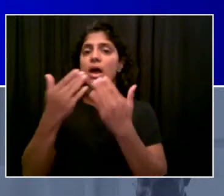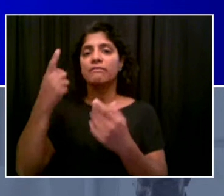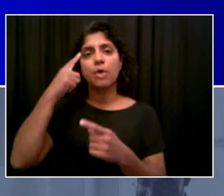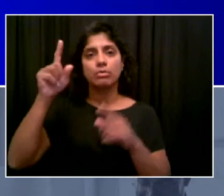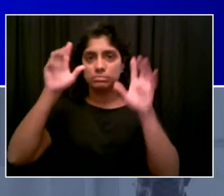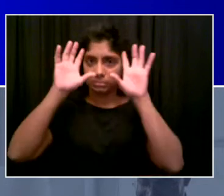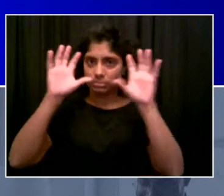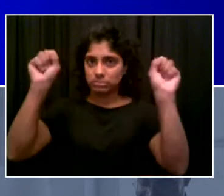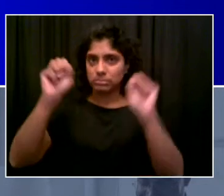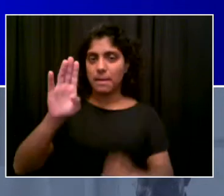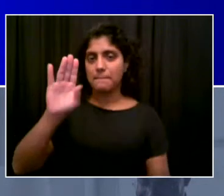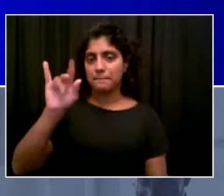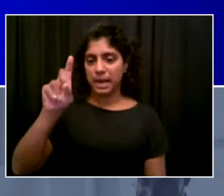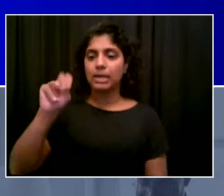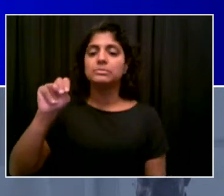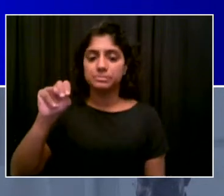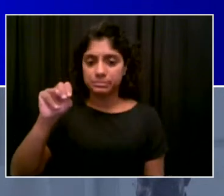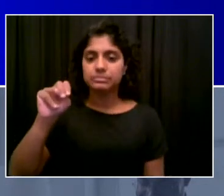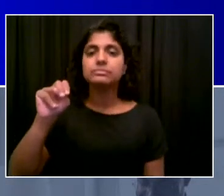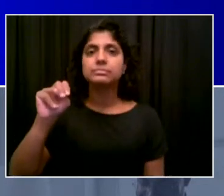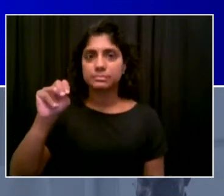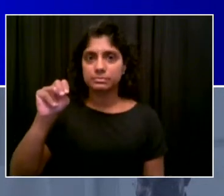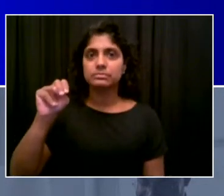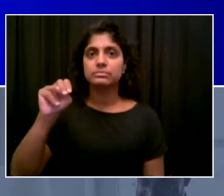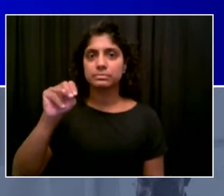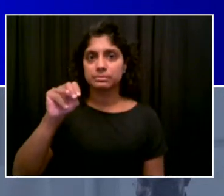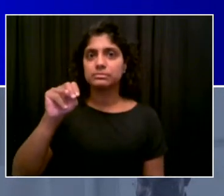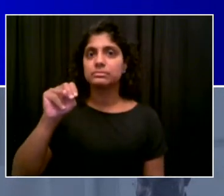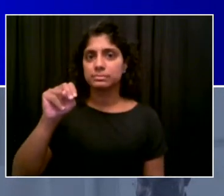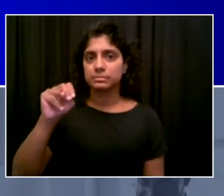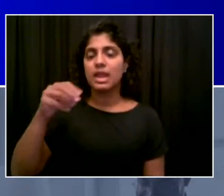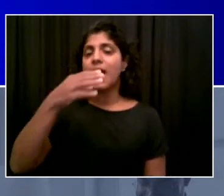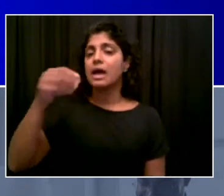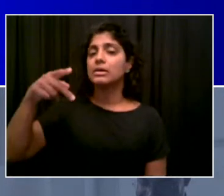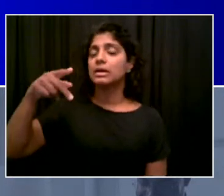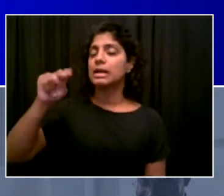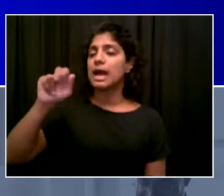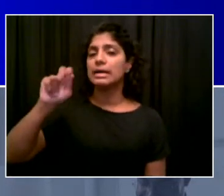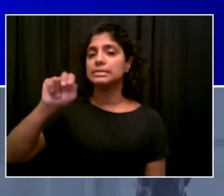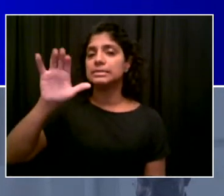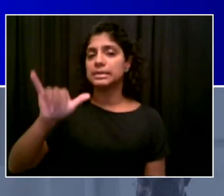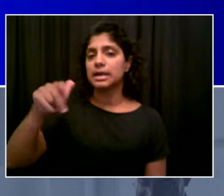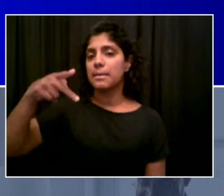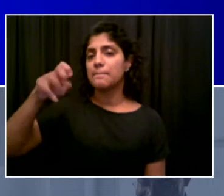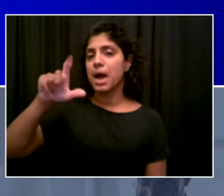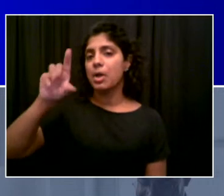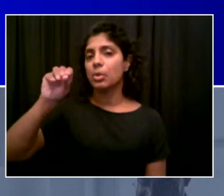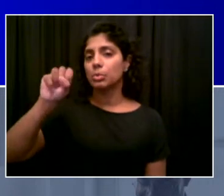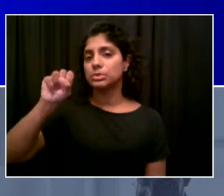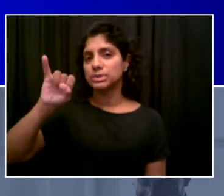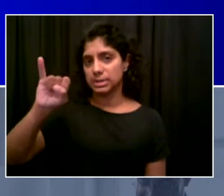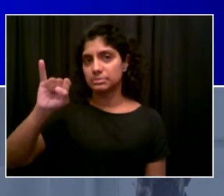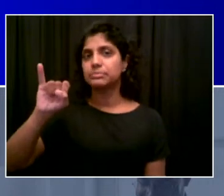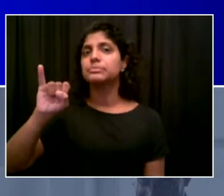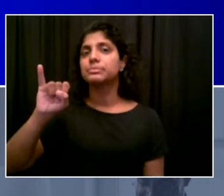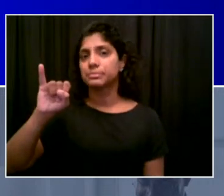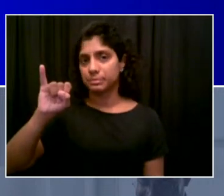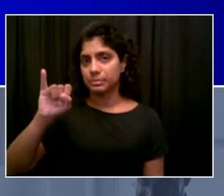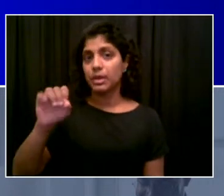JOE BIDEN TREMENDOUS CREDIT ALSO FROM OUR